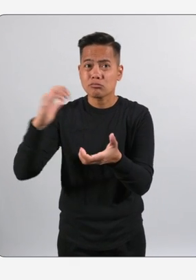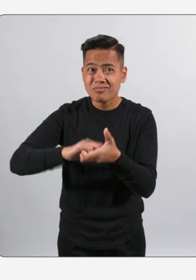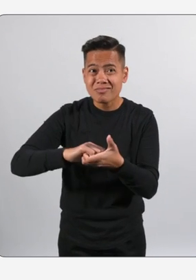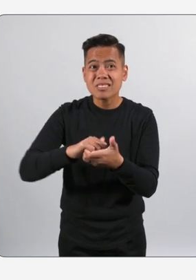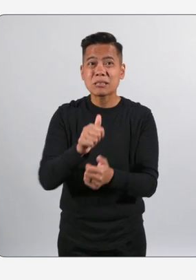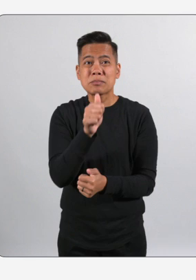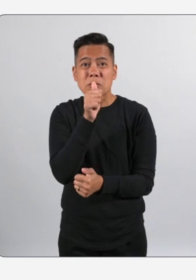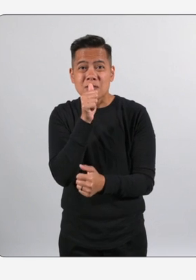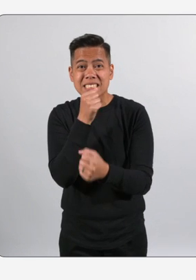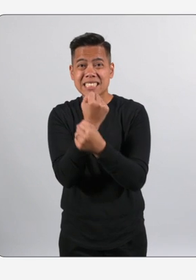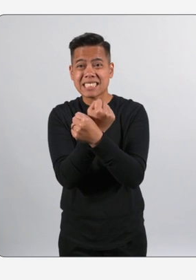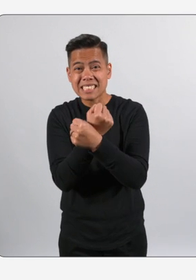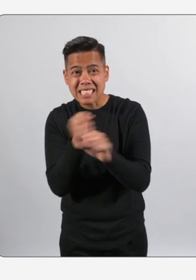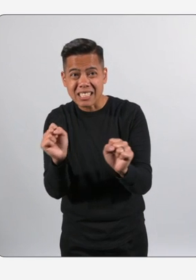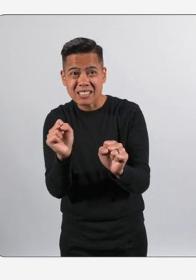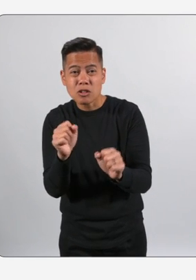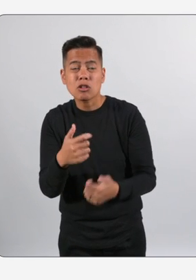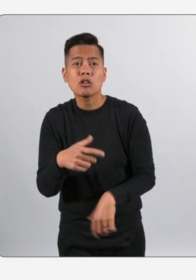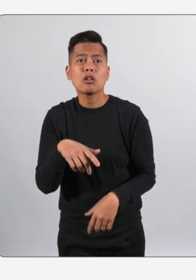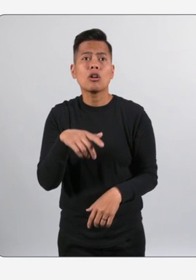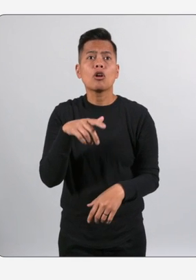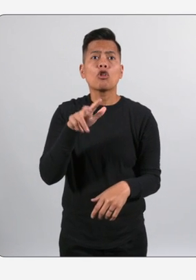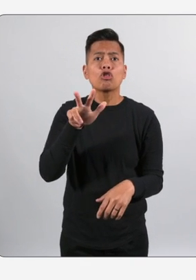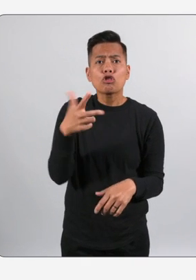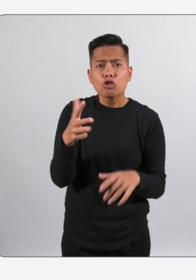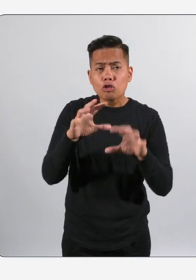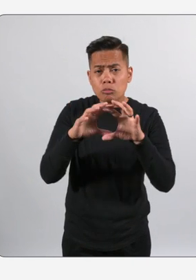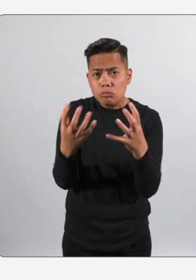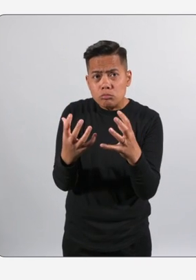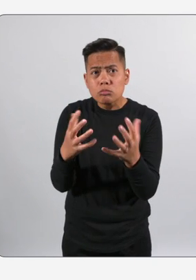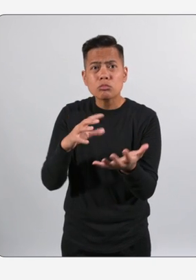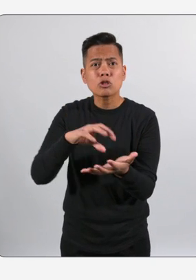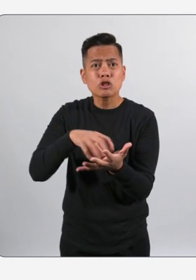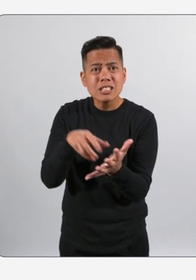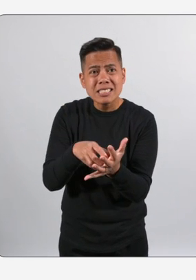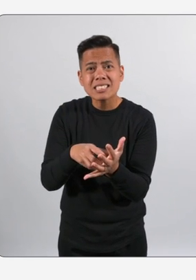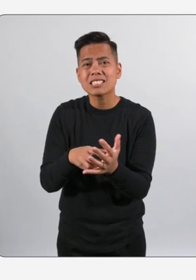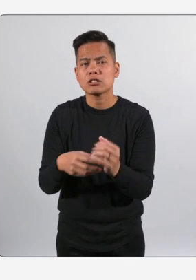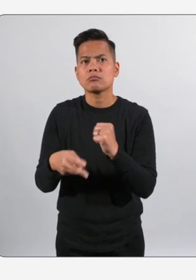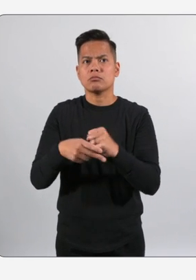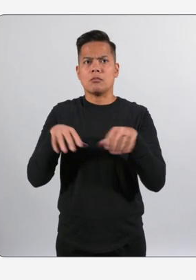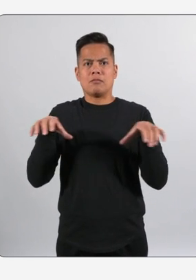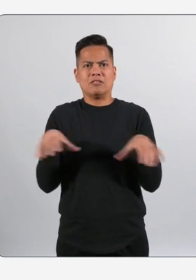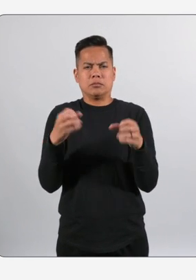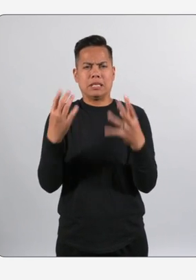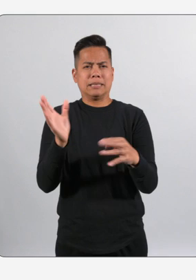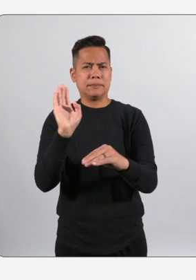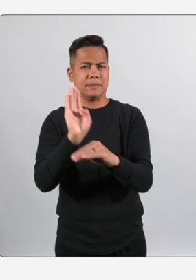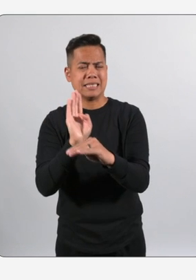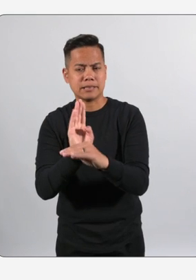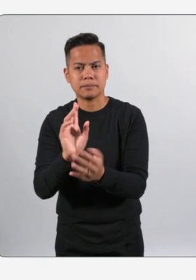privacy safe alternatives to third party cookies that preserve the performance so many businesses and publishers depend on.